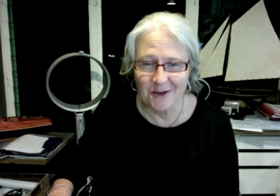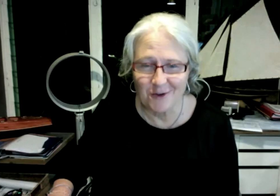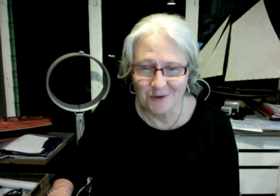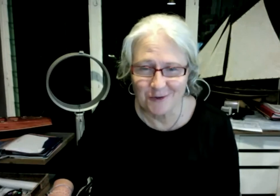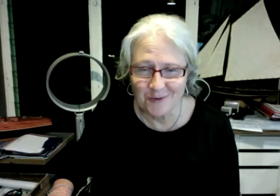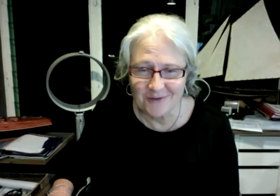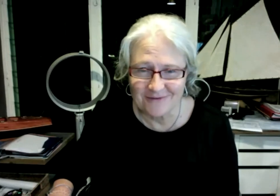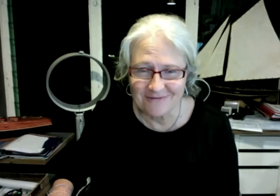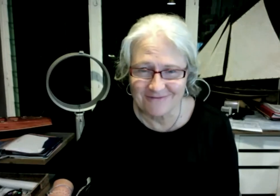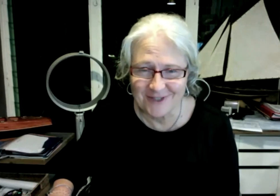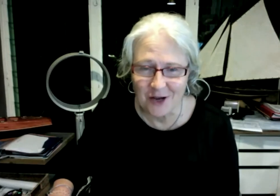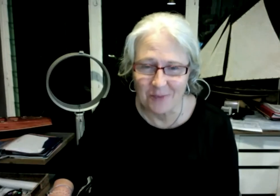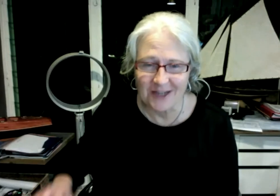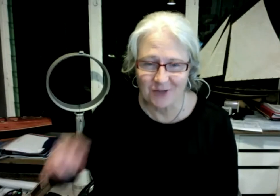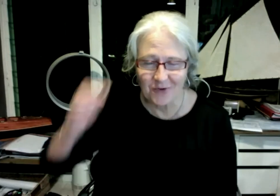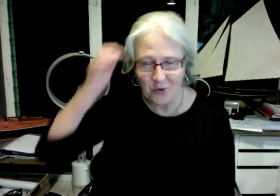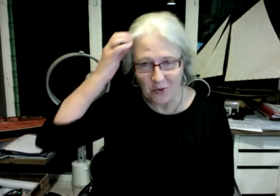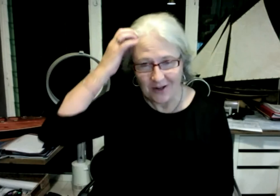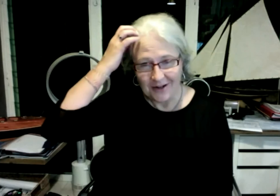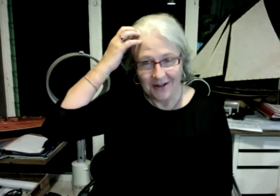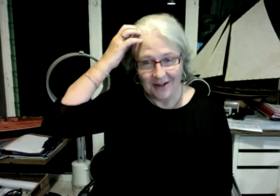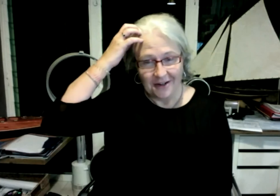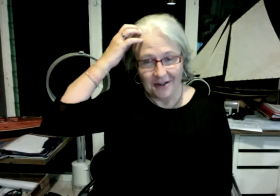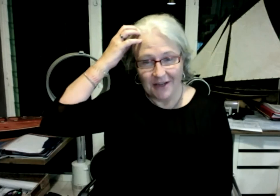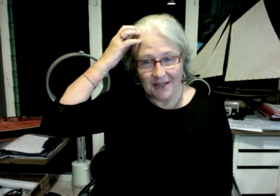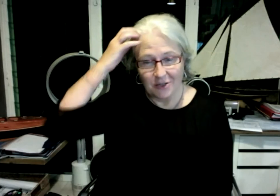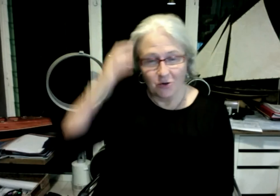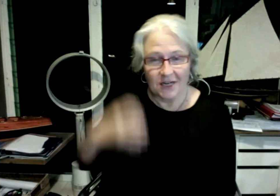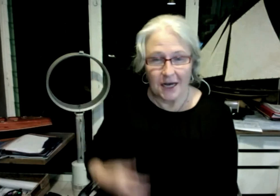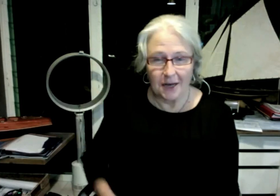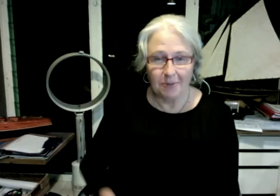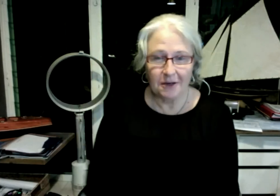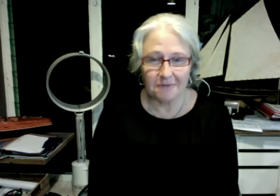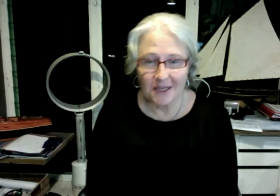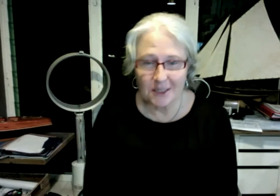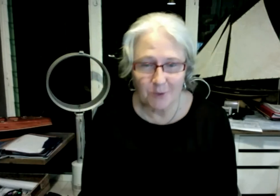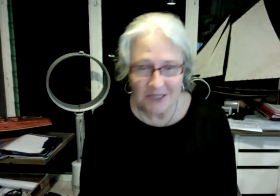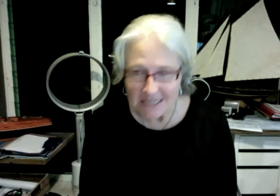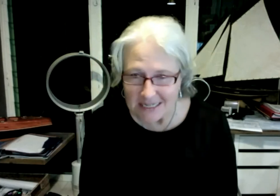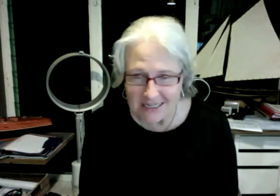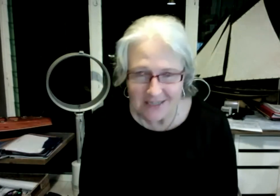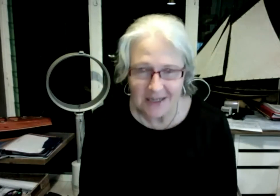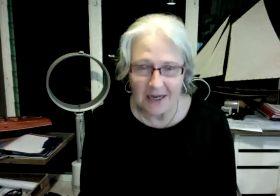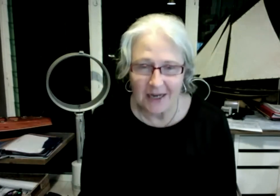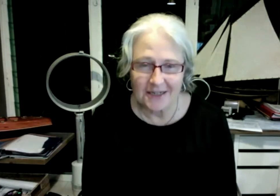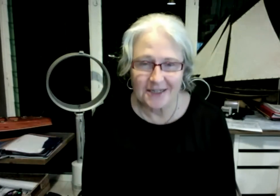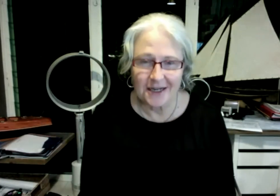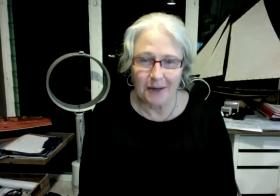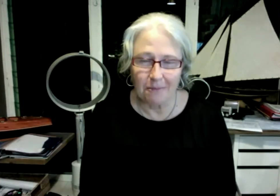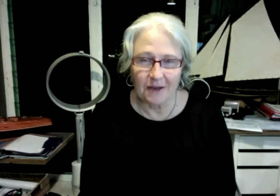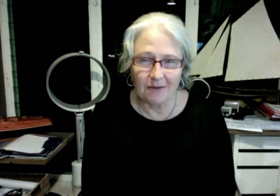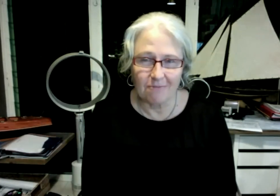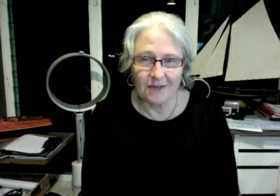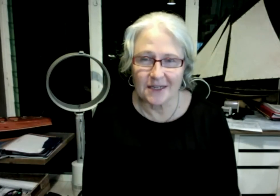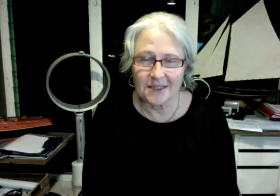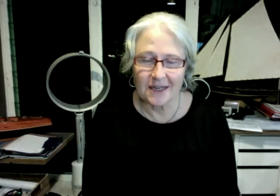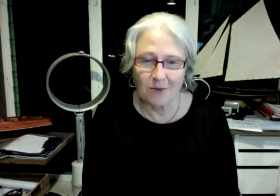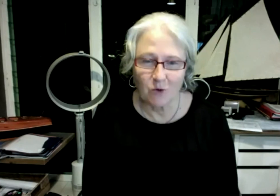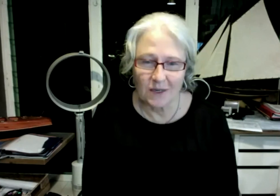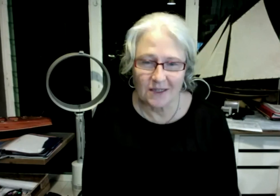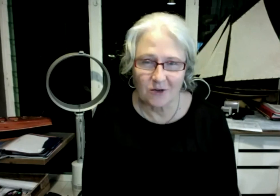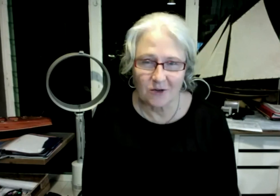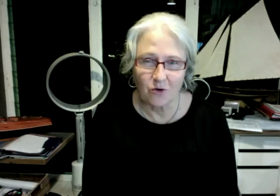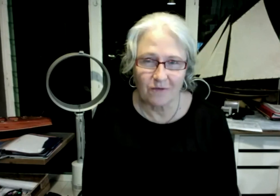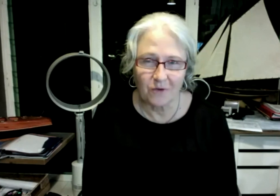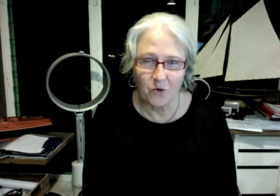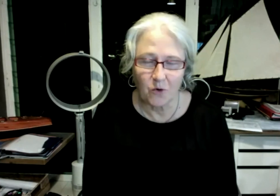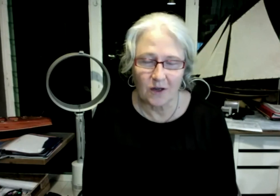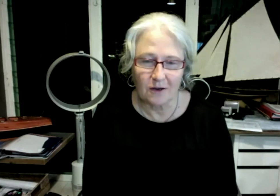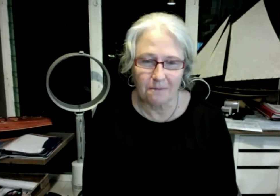Thank you so much for giving us your time and expertise and as I said, I'm always in